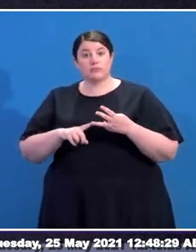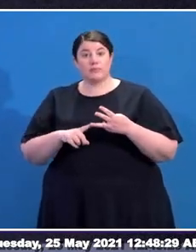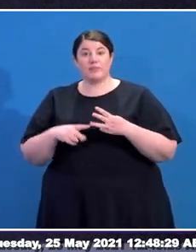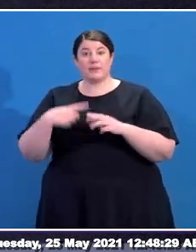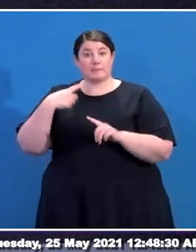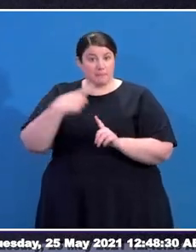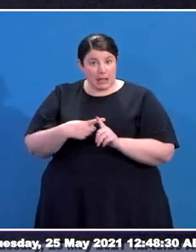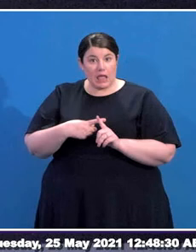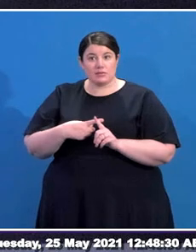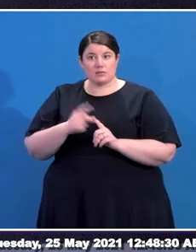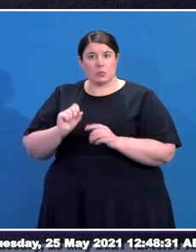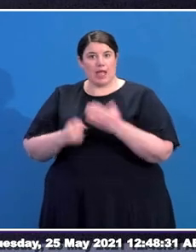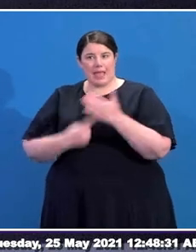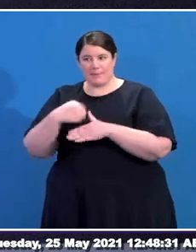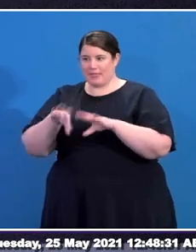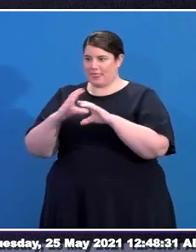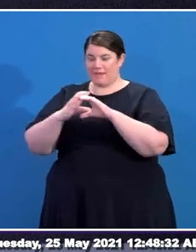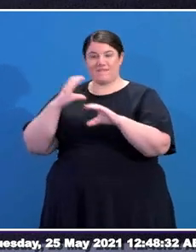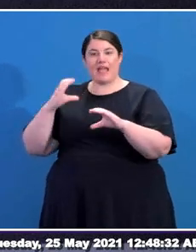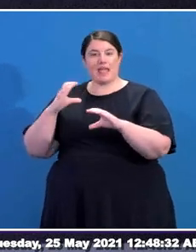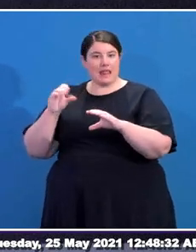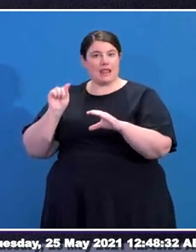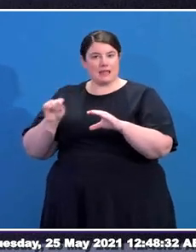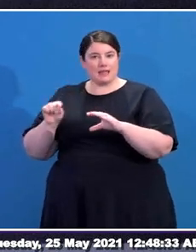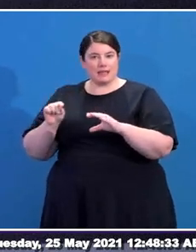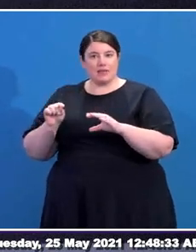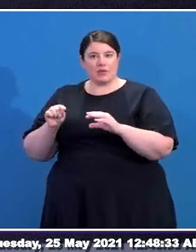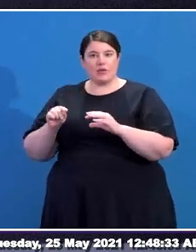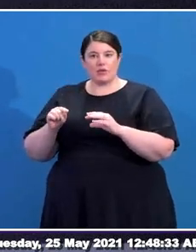had in the van with himself and SP2.